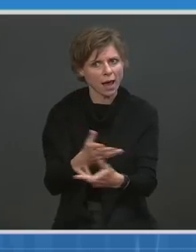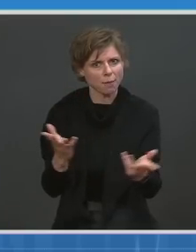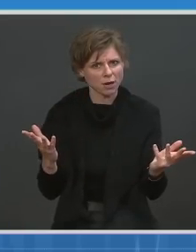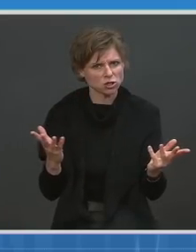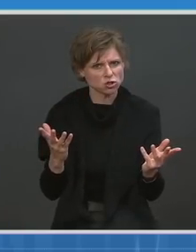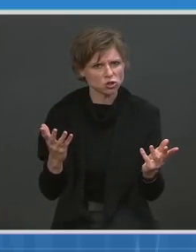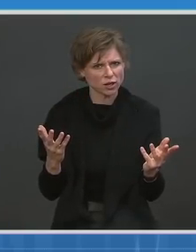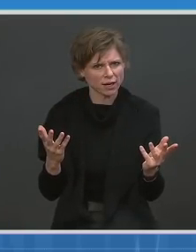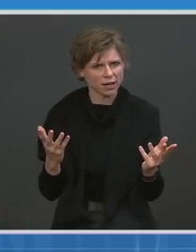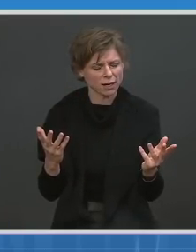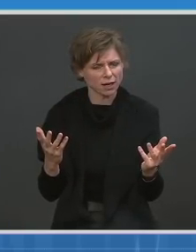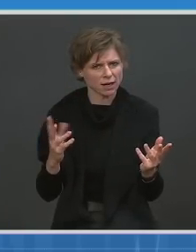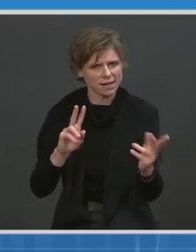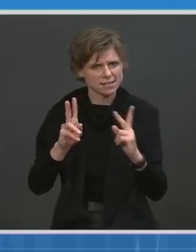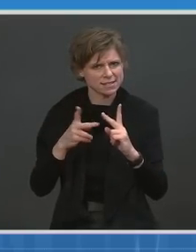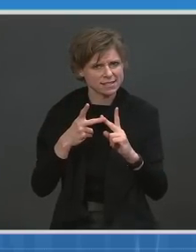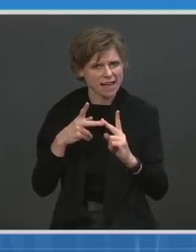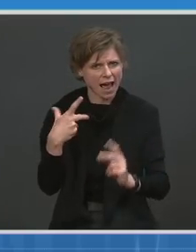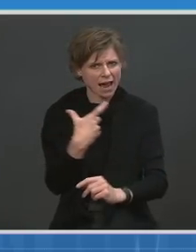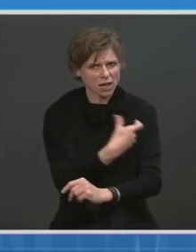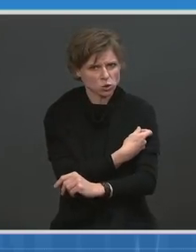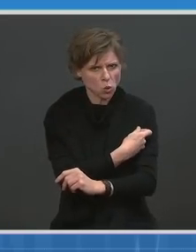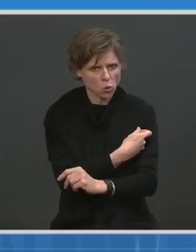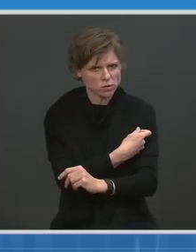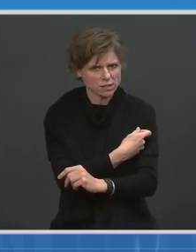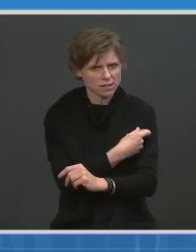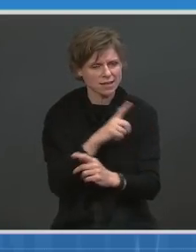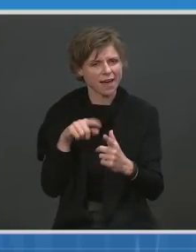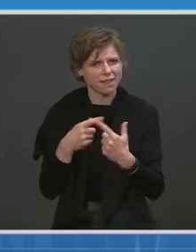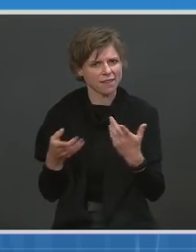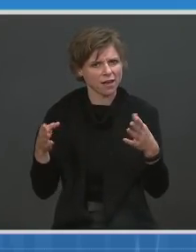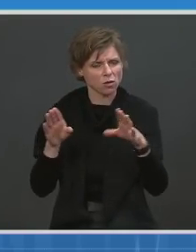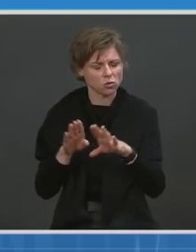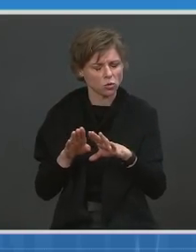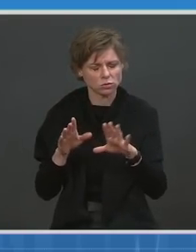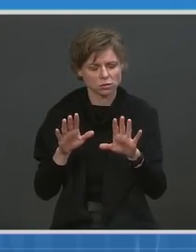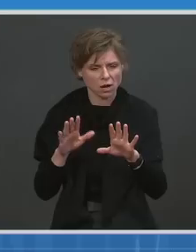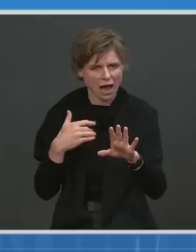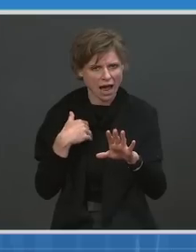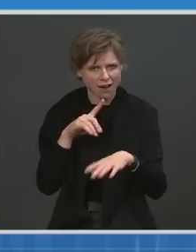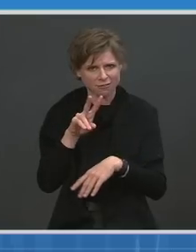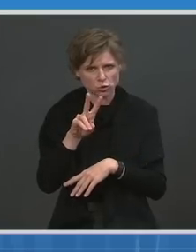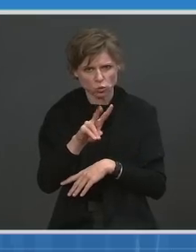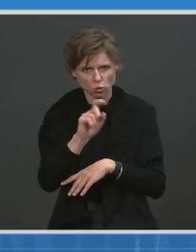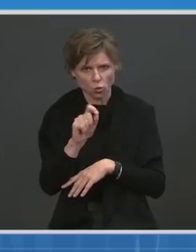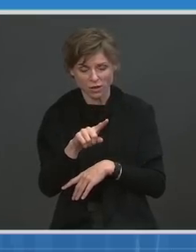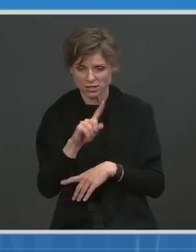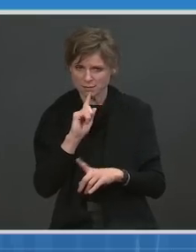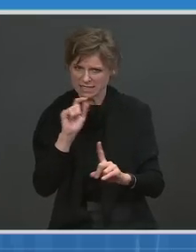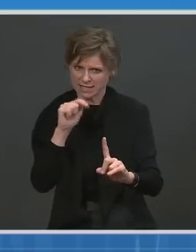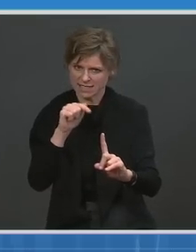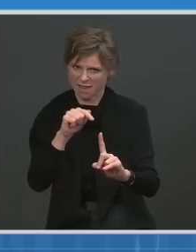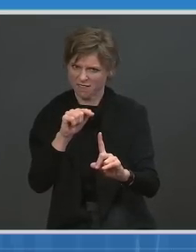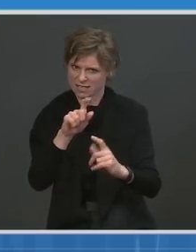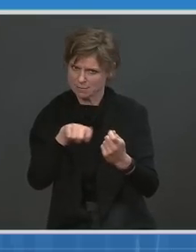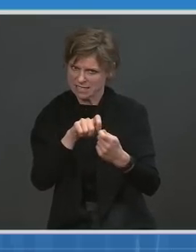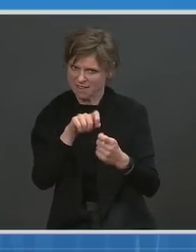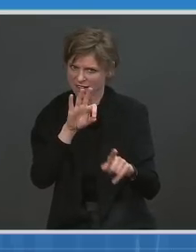and will then close up shop. So two questions, specifically one on Florida. Are those mass sites closing?